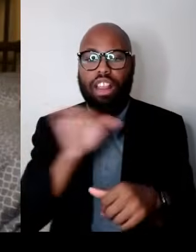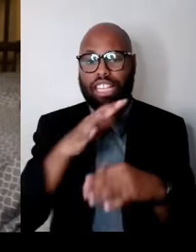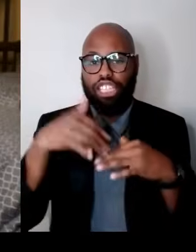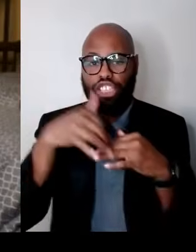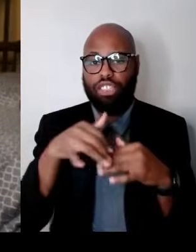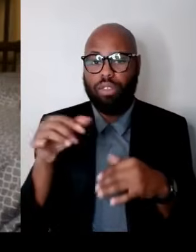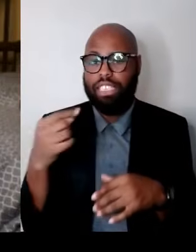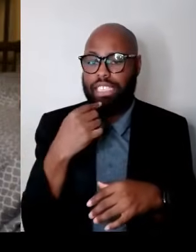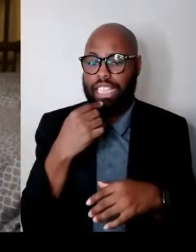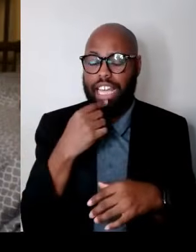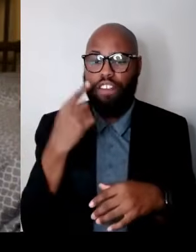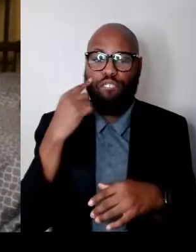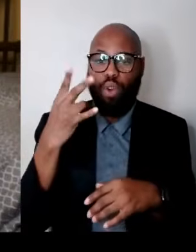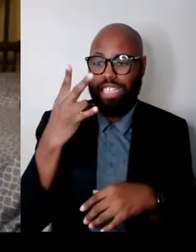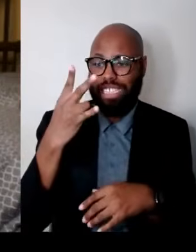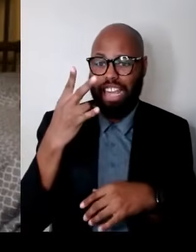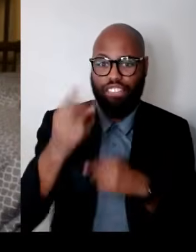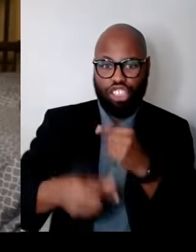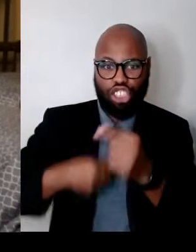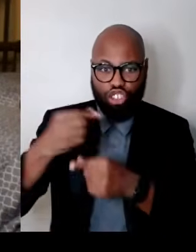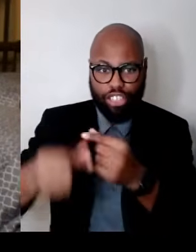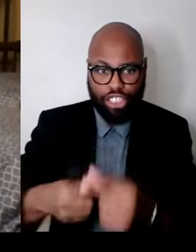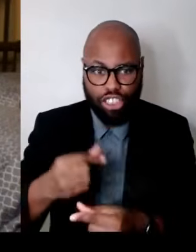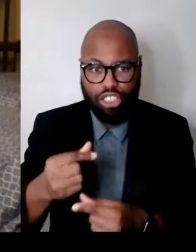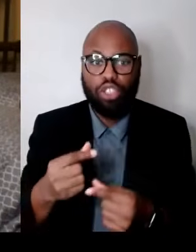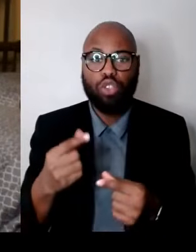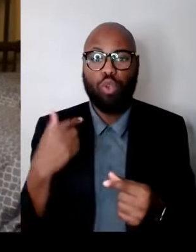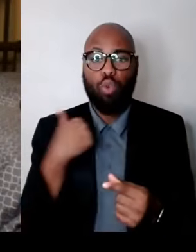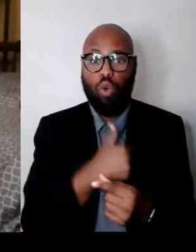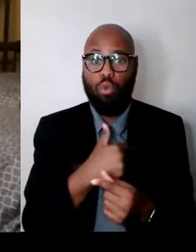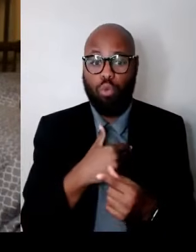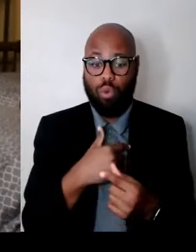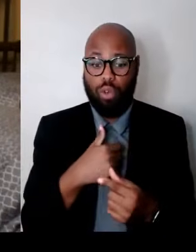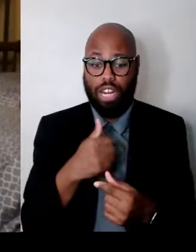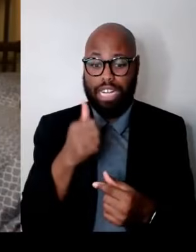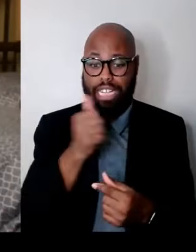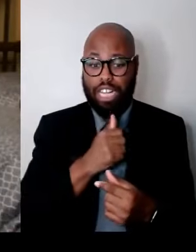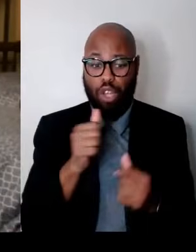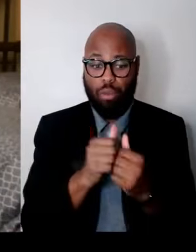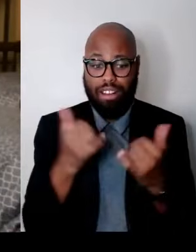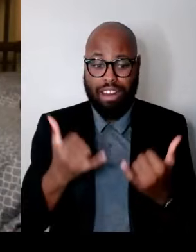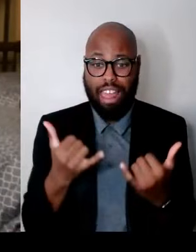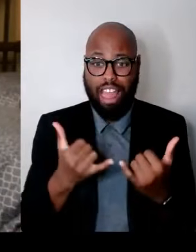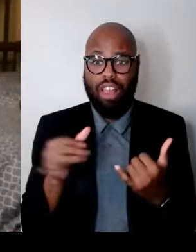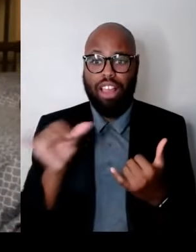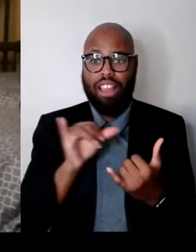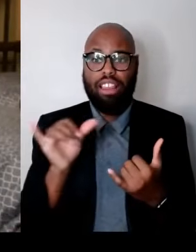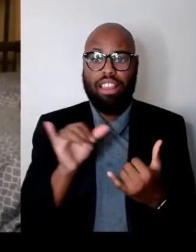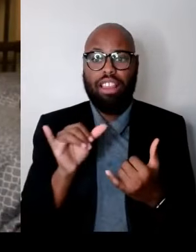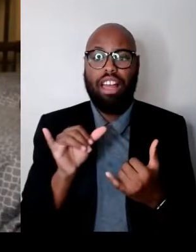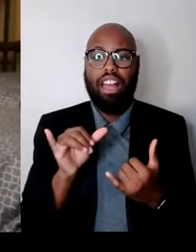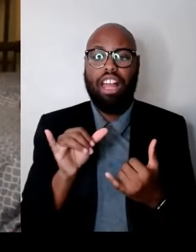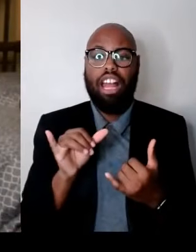So what we're dealing with right now is sort of the chickens coming home from seven generations